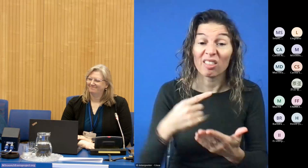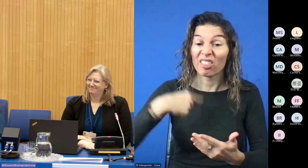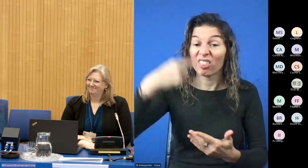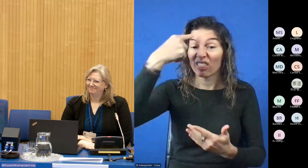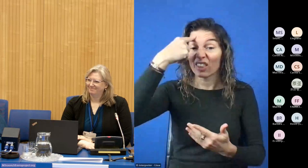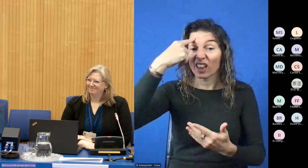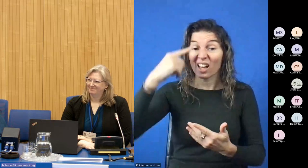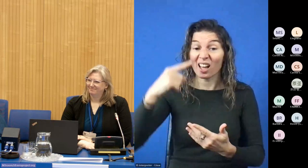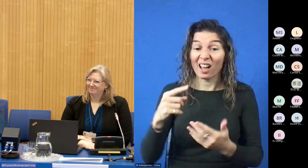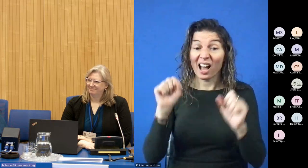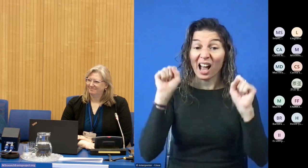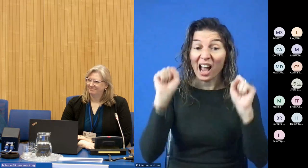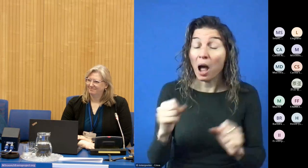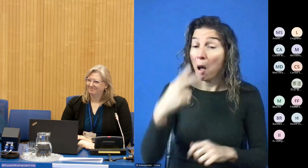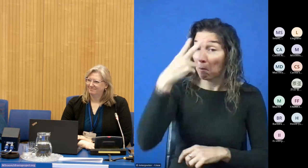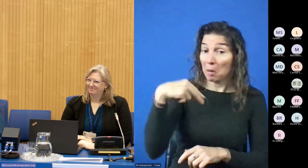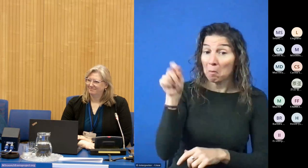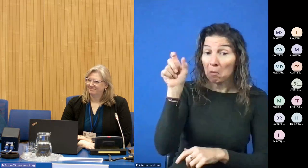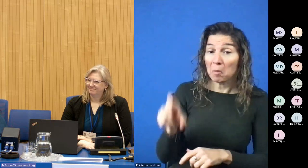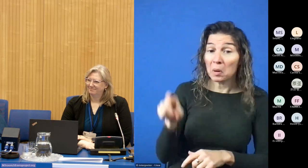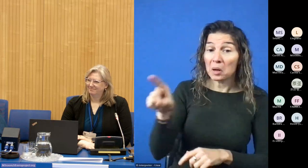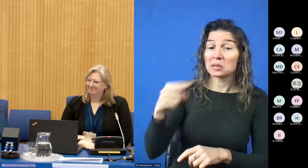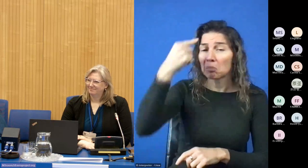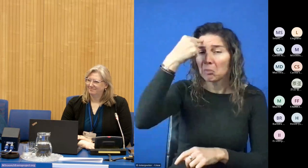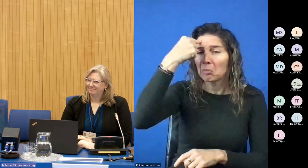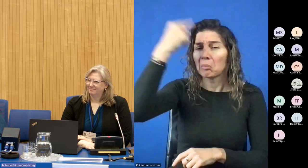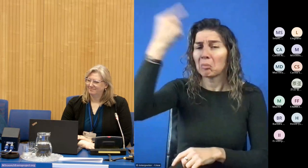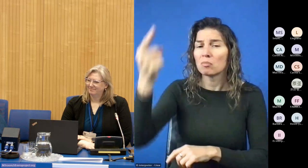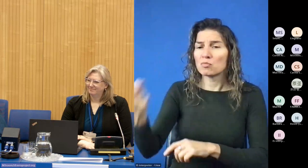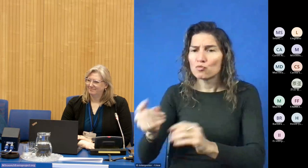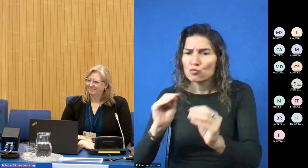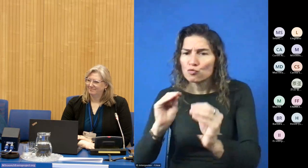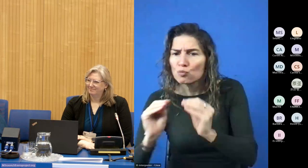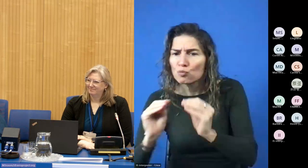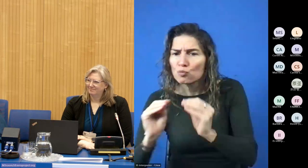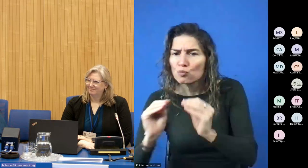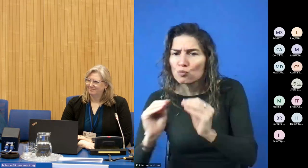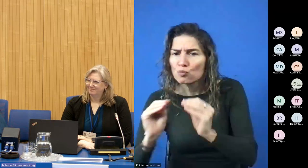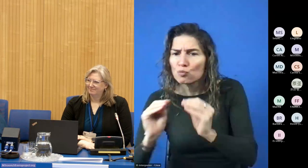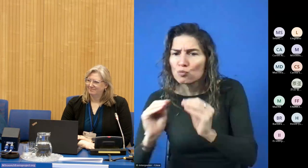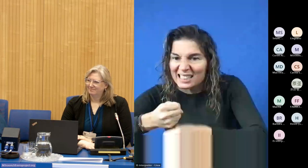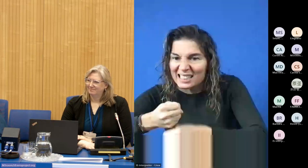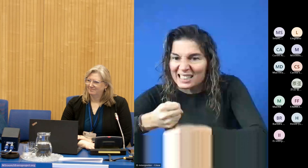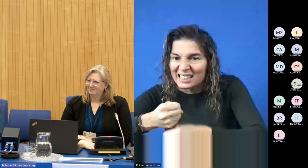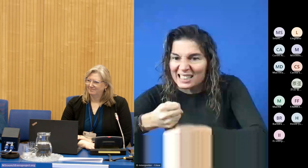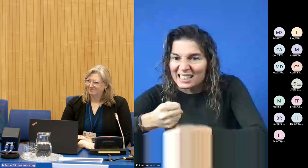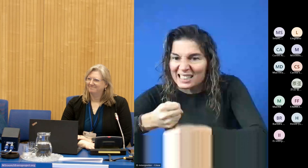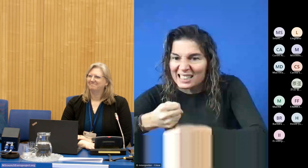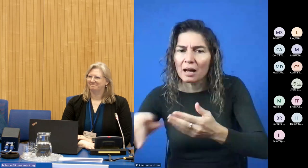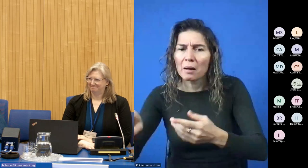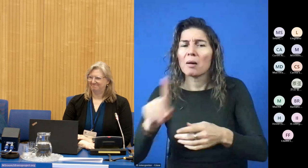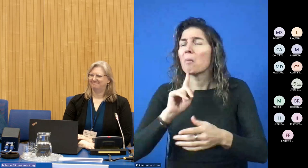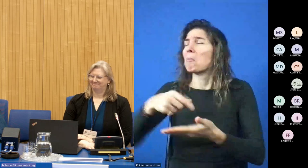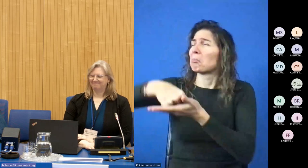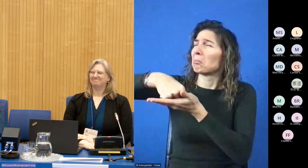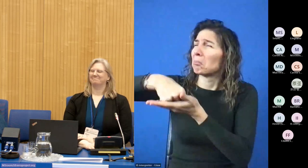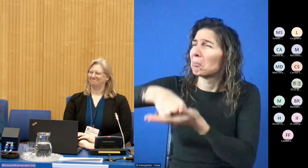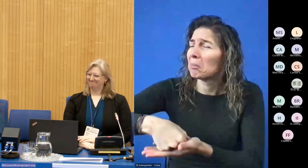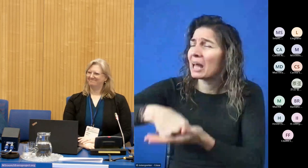I do not imagine a blind person who does not have a basic education certificate that can